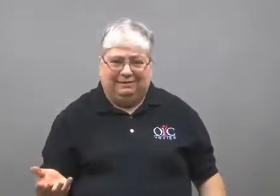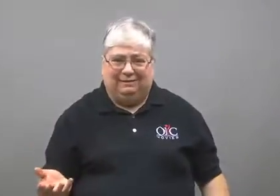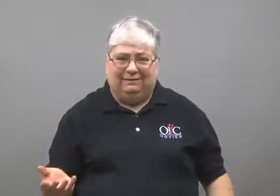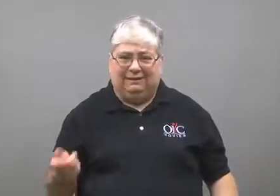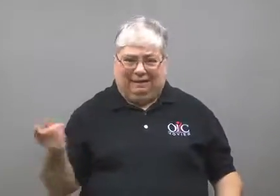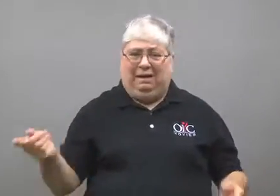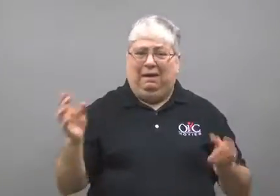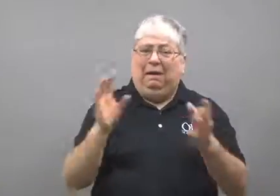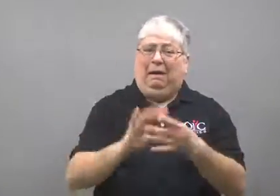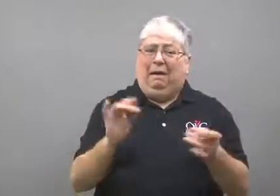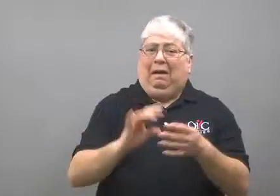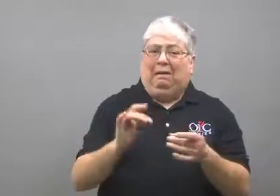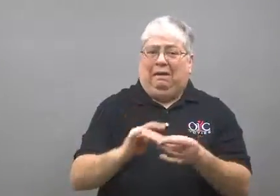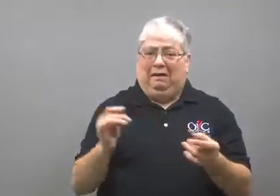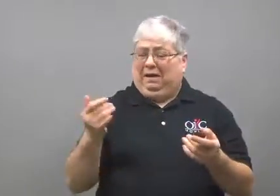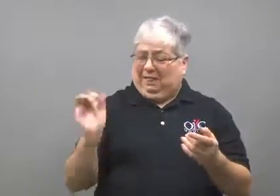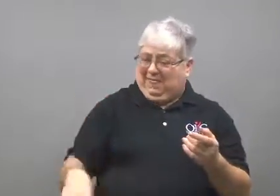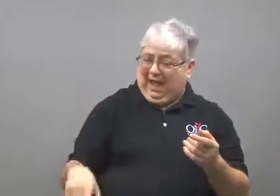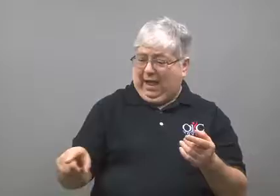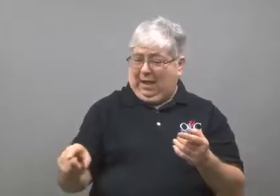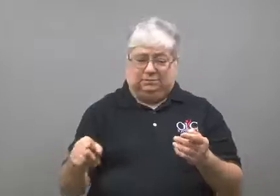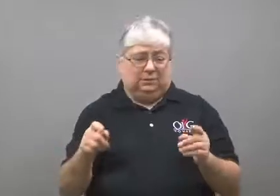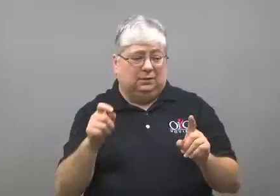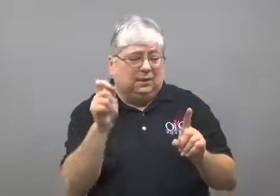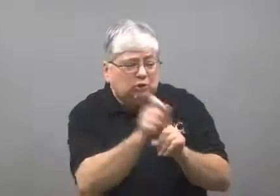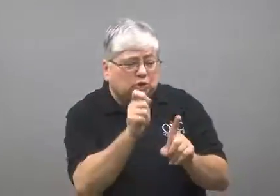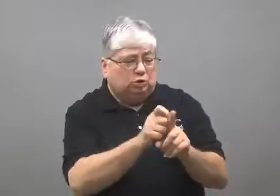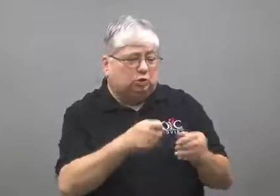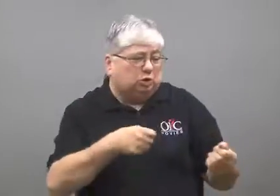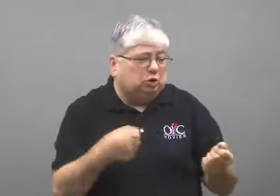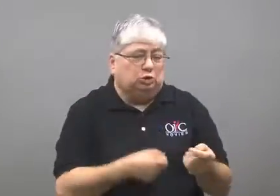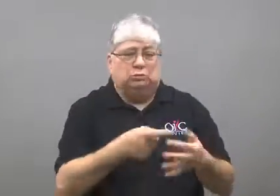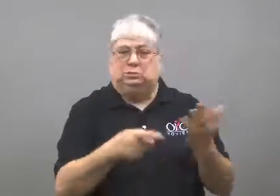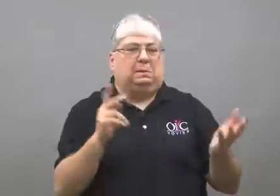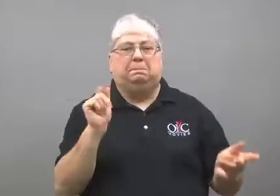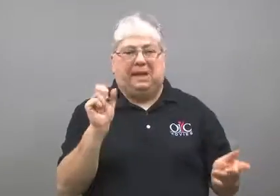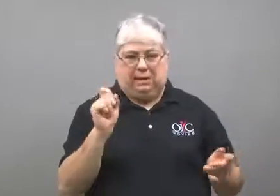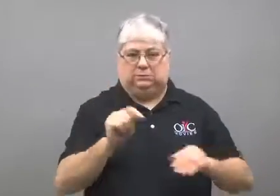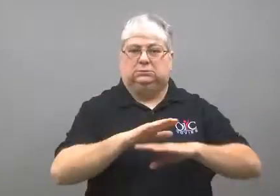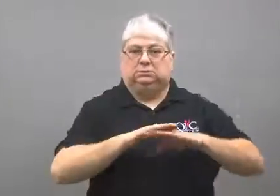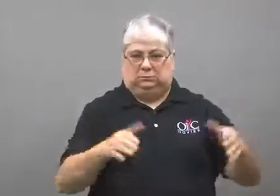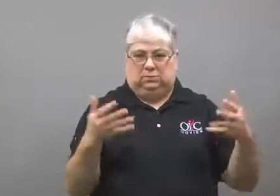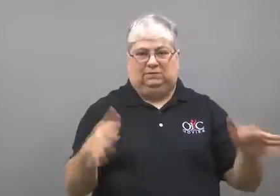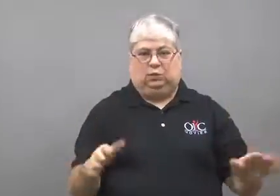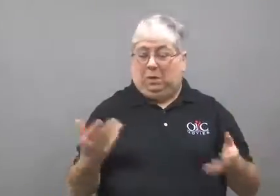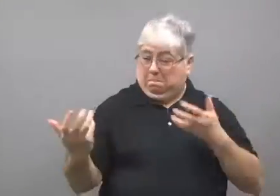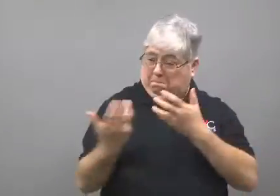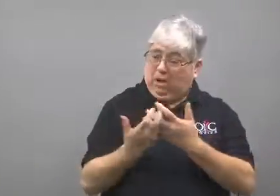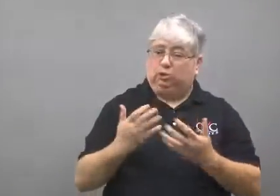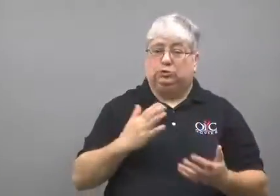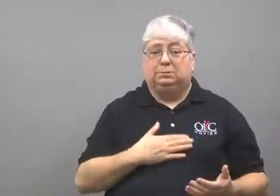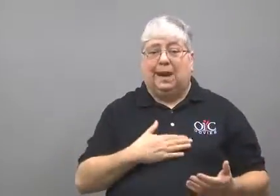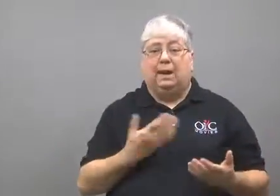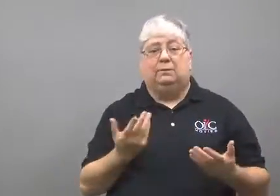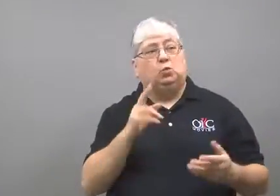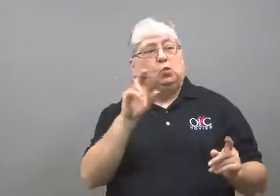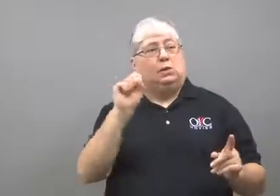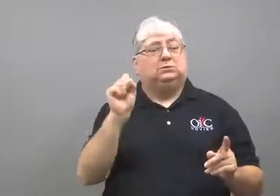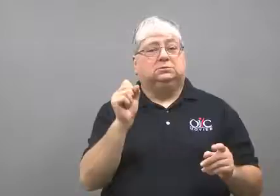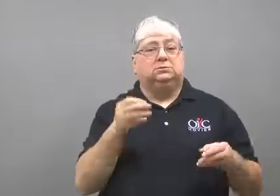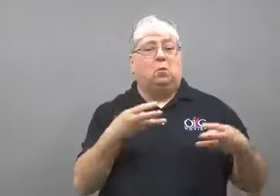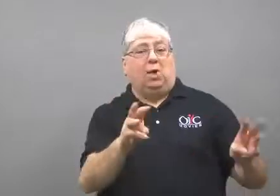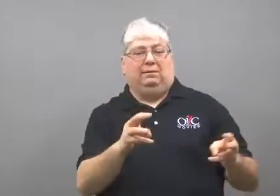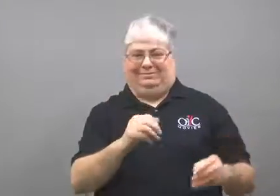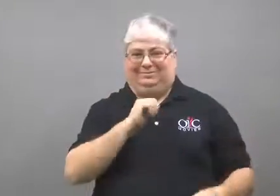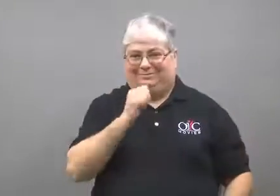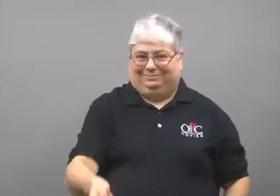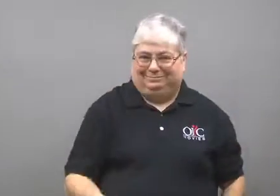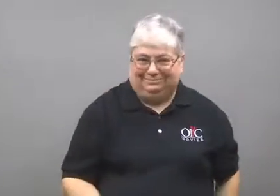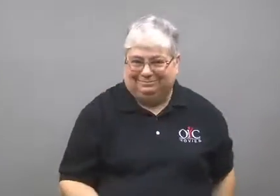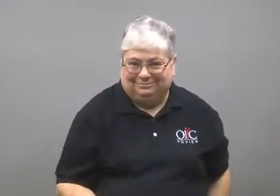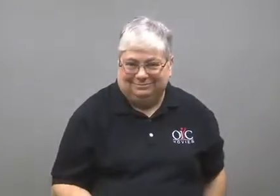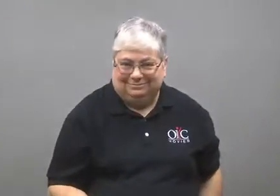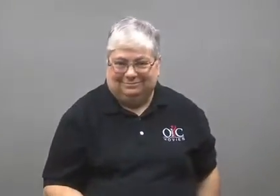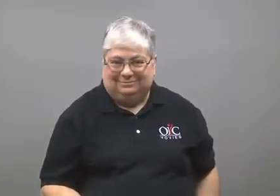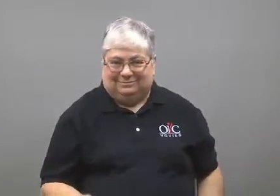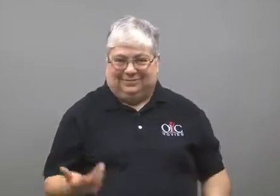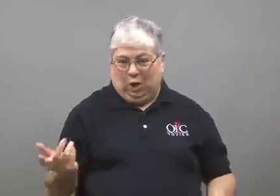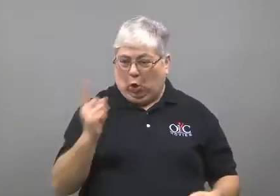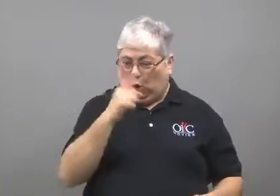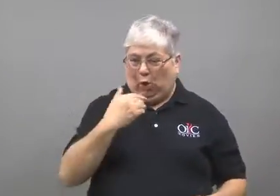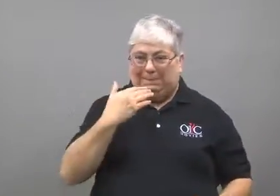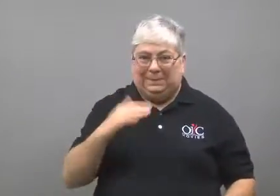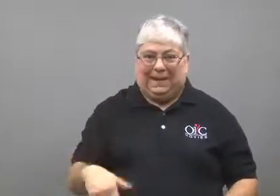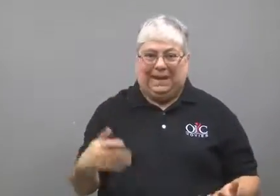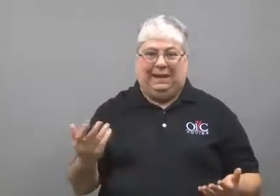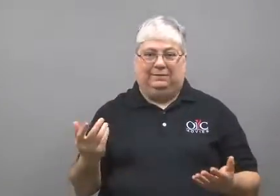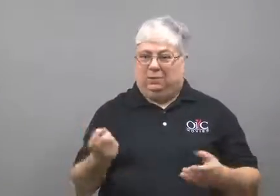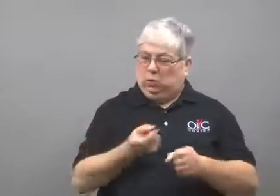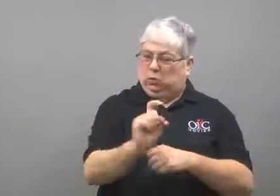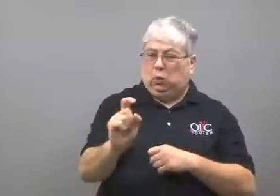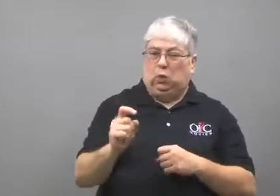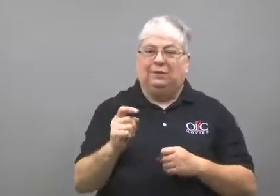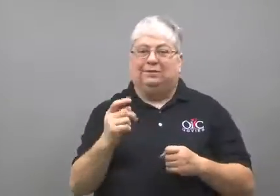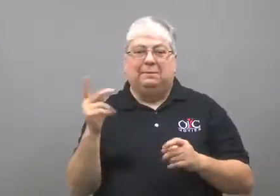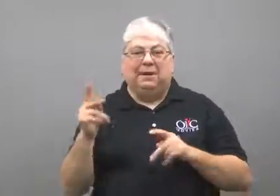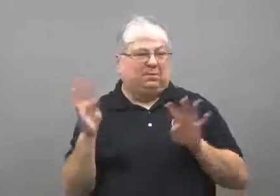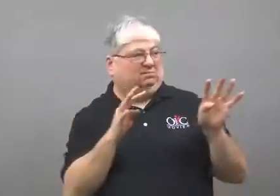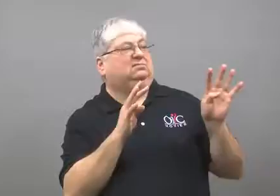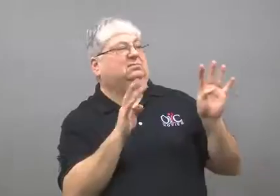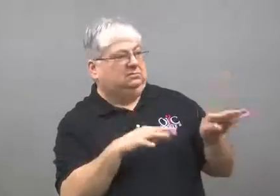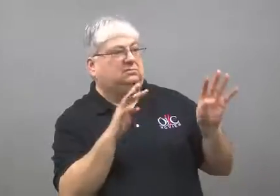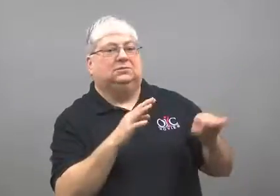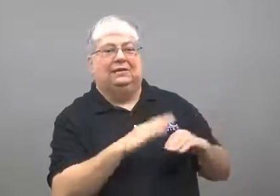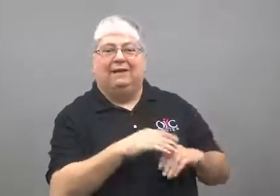He said the torture was a thing of the past and wasn't in line with U.S. values.